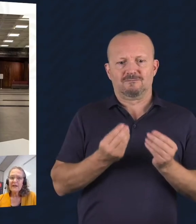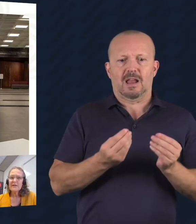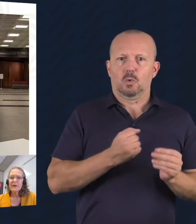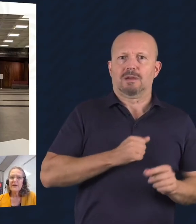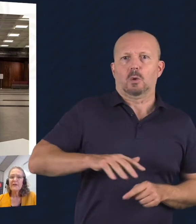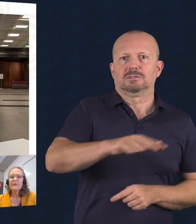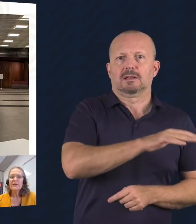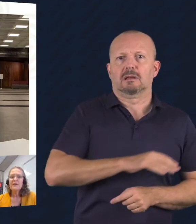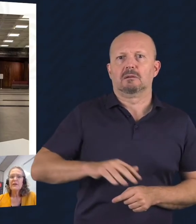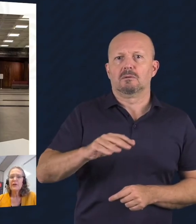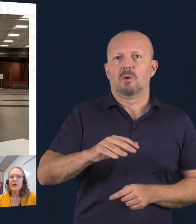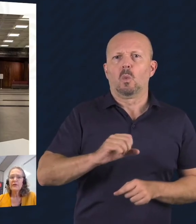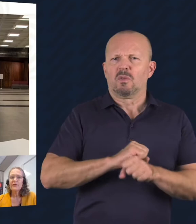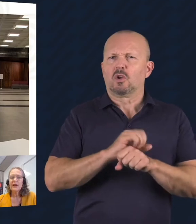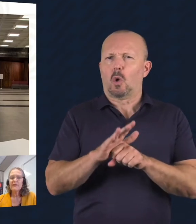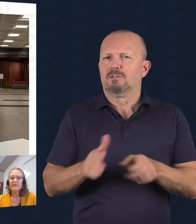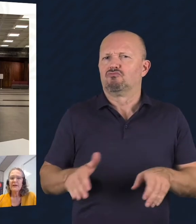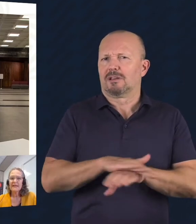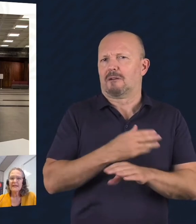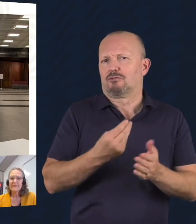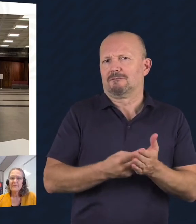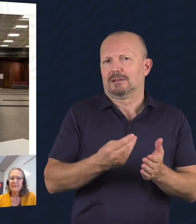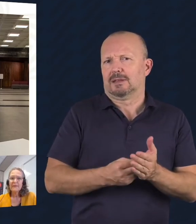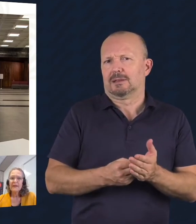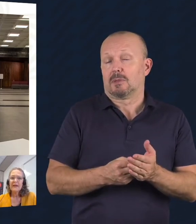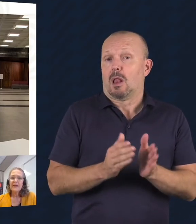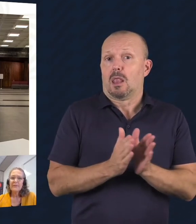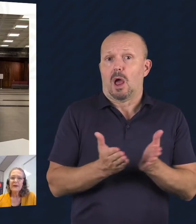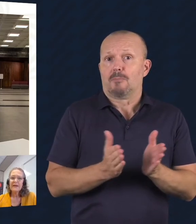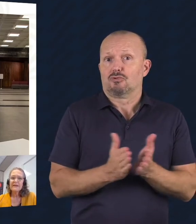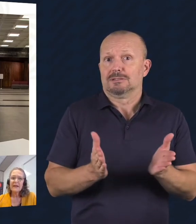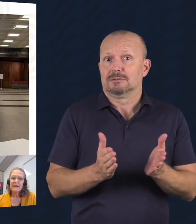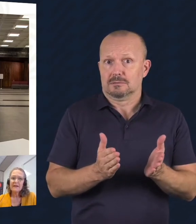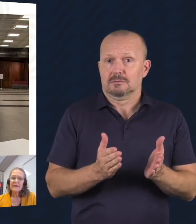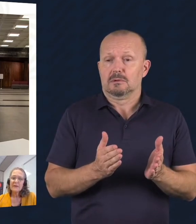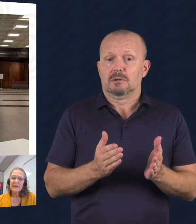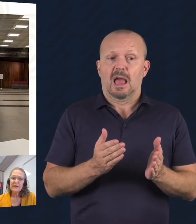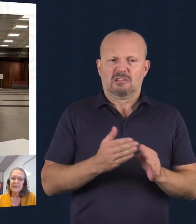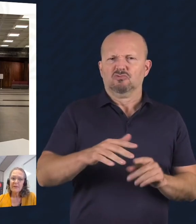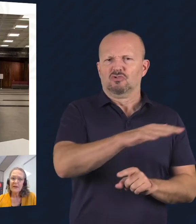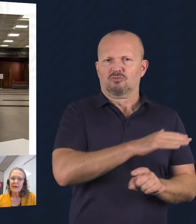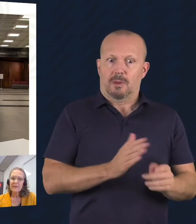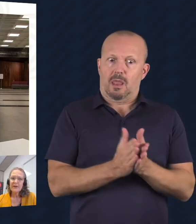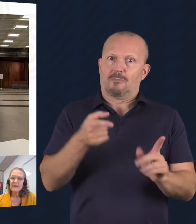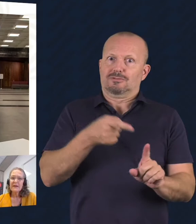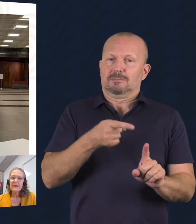by the government through COVID recovery funding. Libraries and in particular public libraries